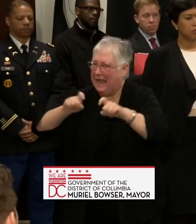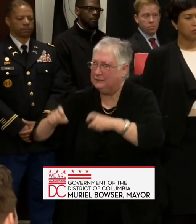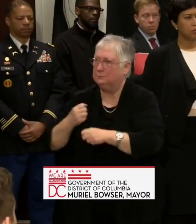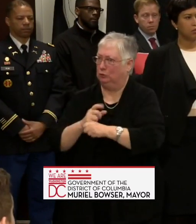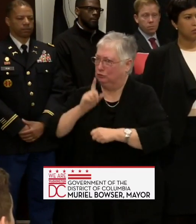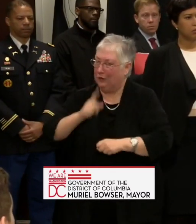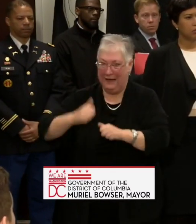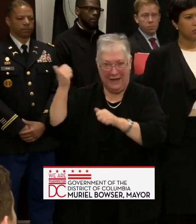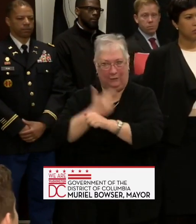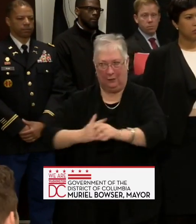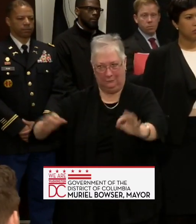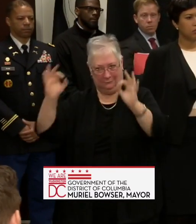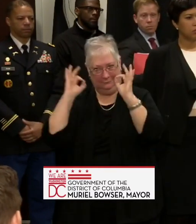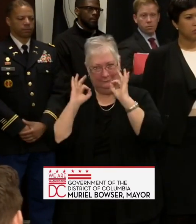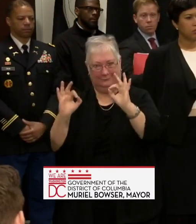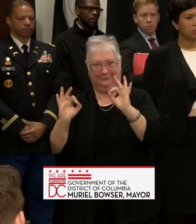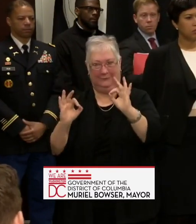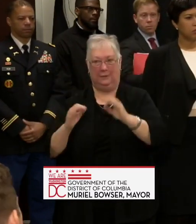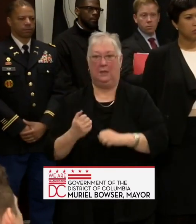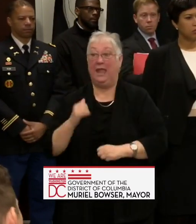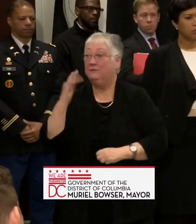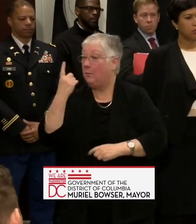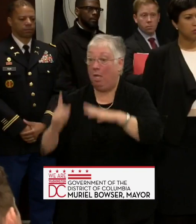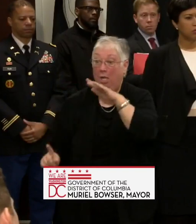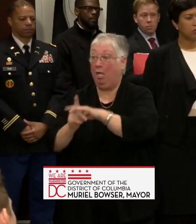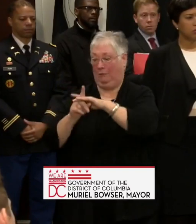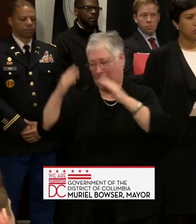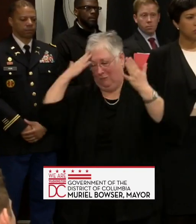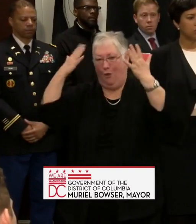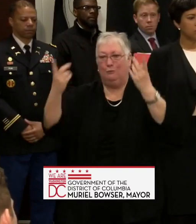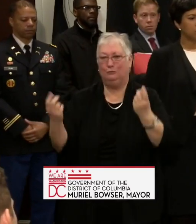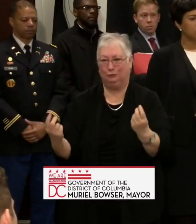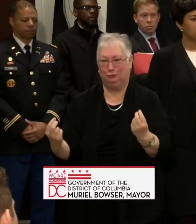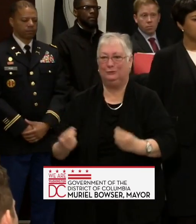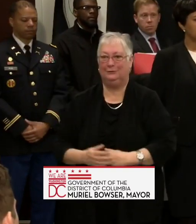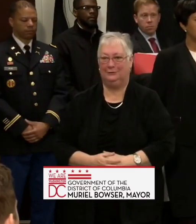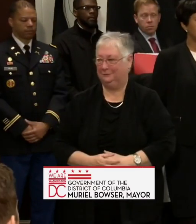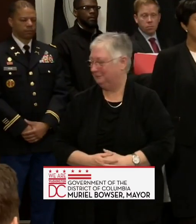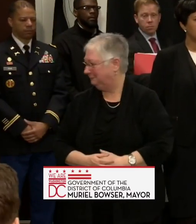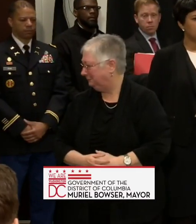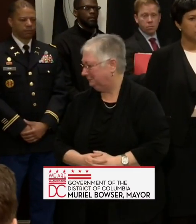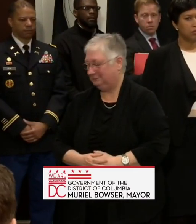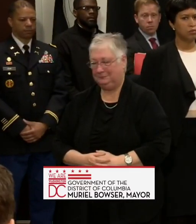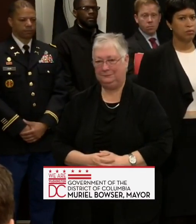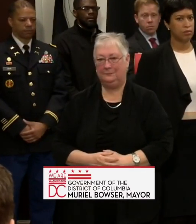RESPONSE TO ANY CHALLENGES WE MIGHT FACE DURING THE INAUGURATION. USING OUR COLLABORATIVE PROCESS,